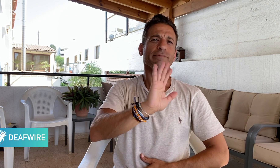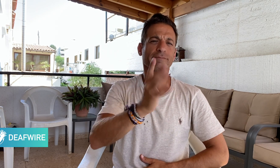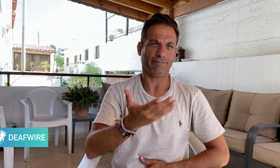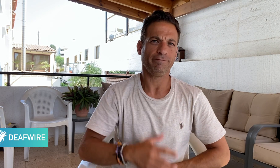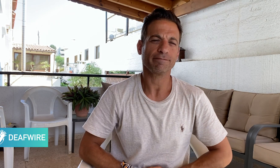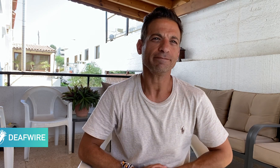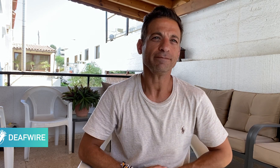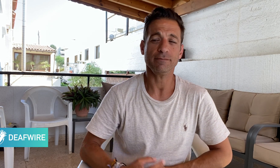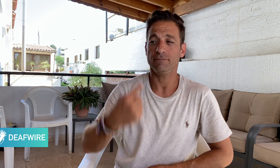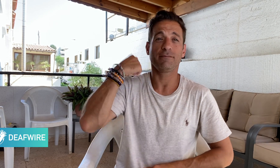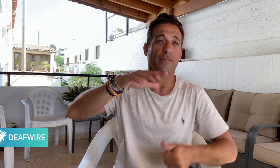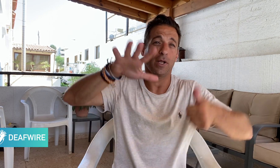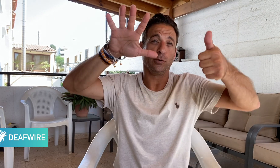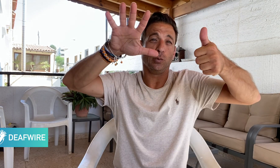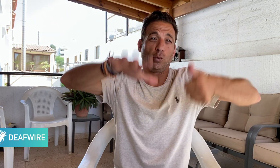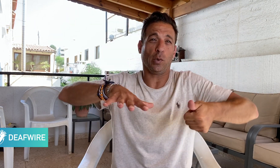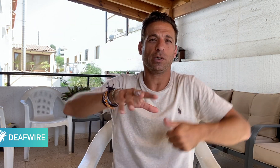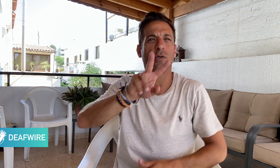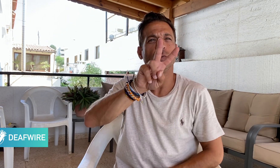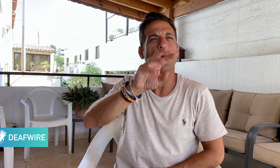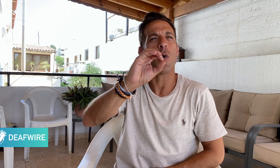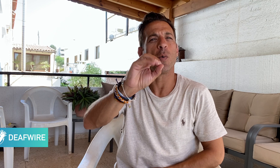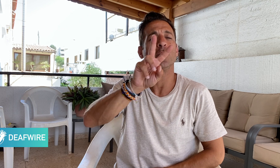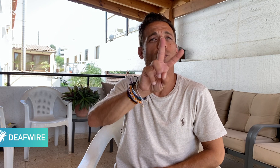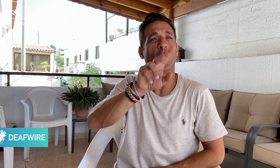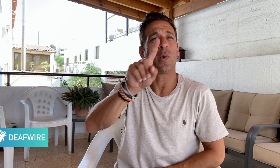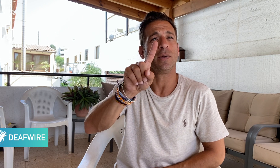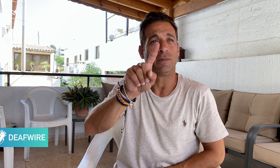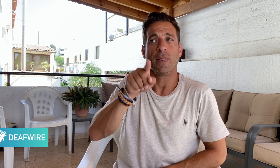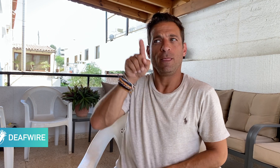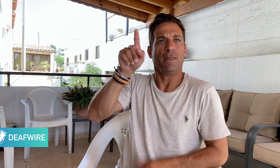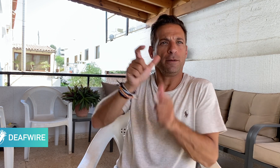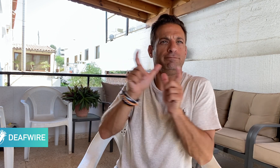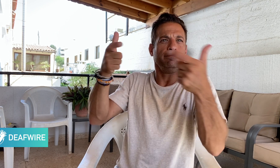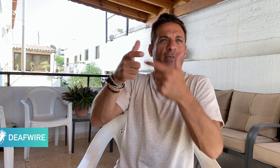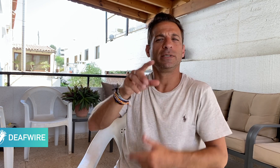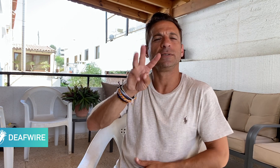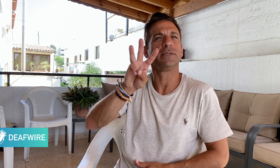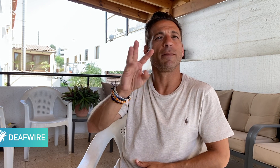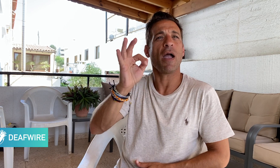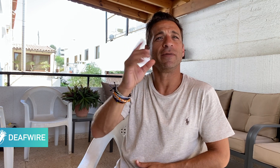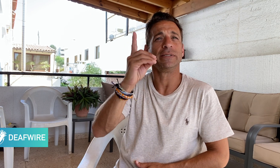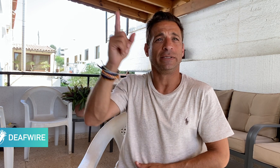of how sign language interpreters should be used on TV,